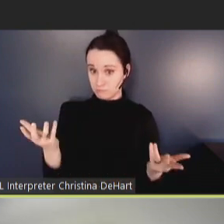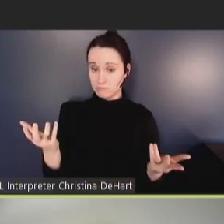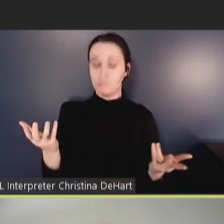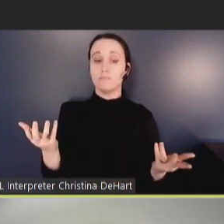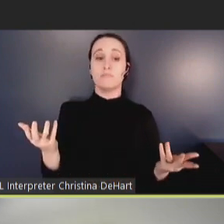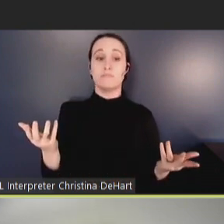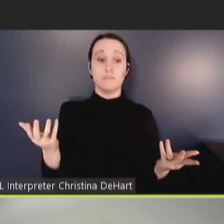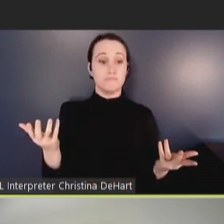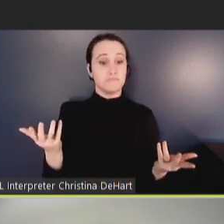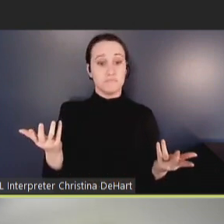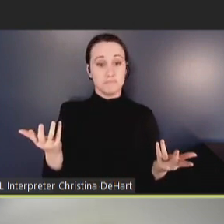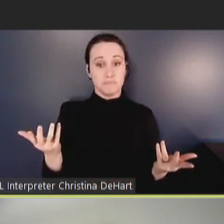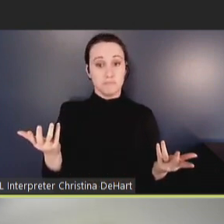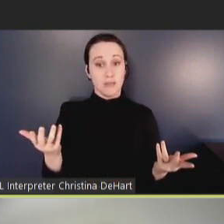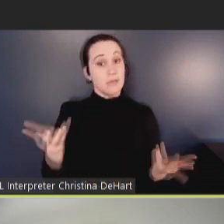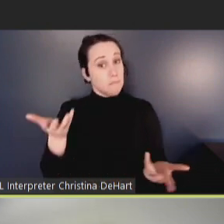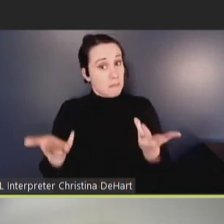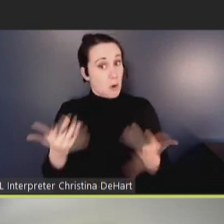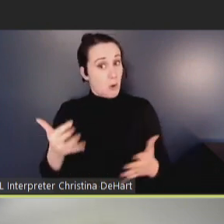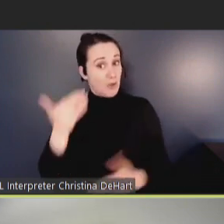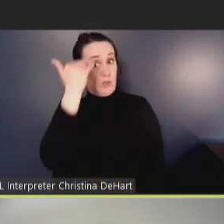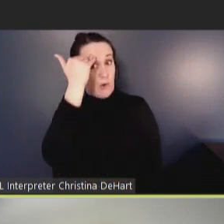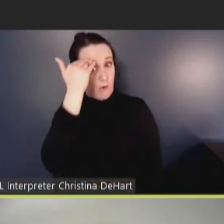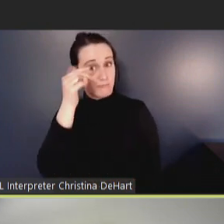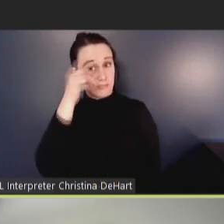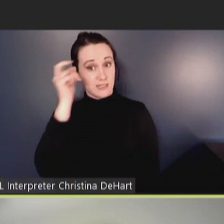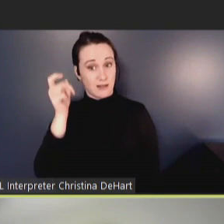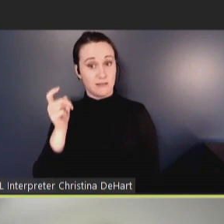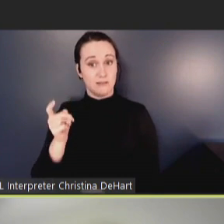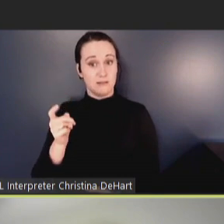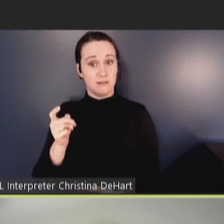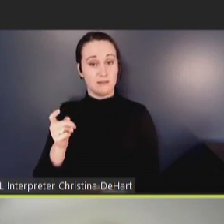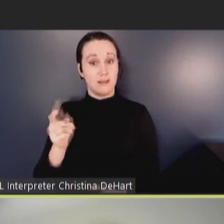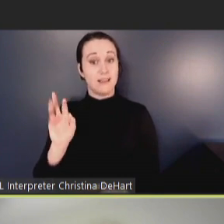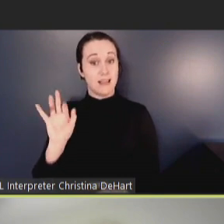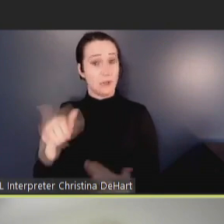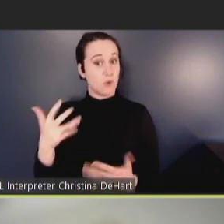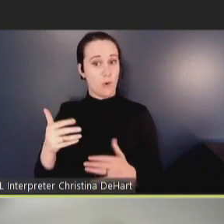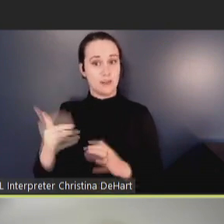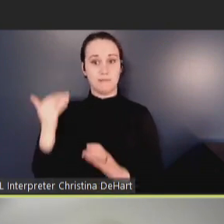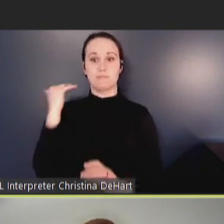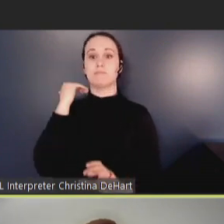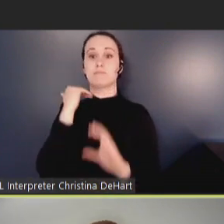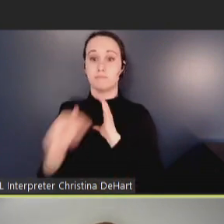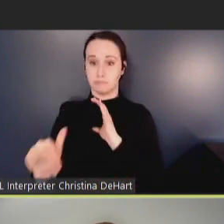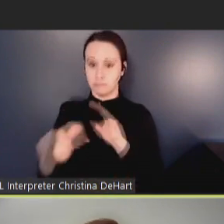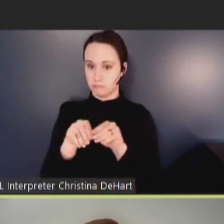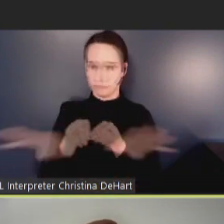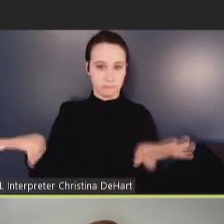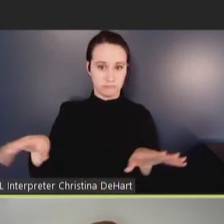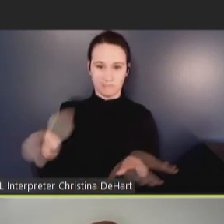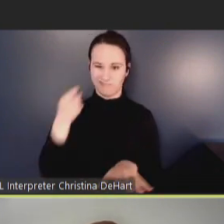and you may already know this because it was in a broad email blast that went out earlier today,